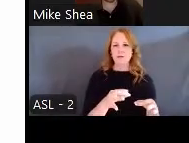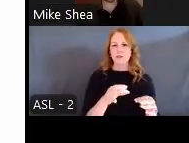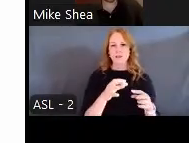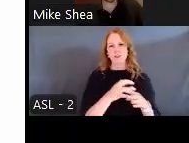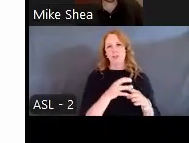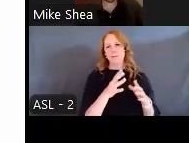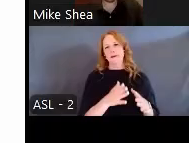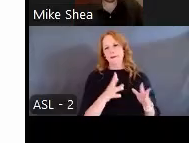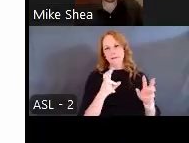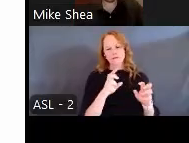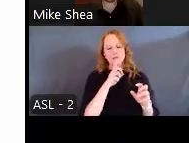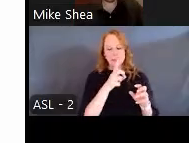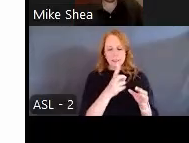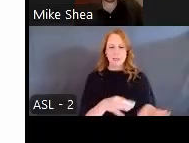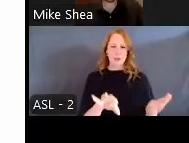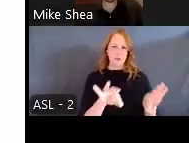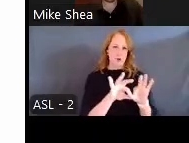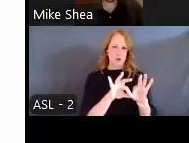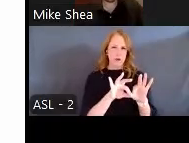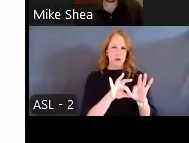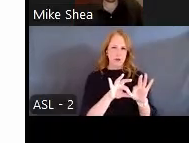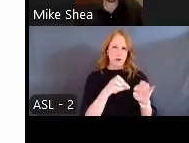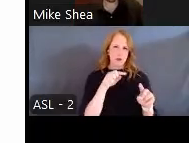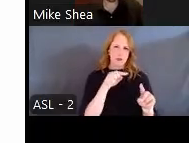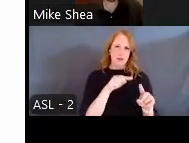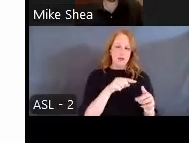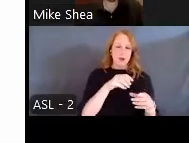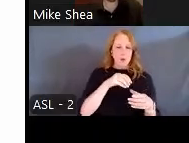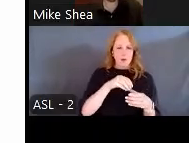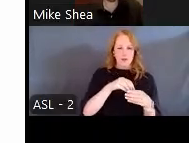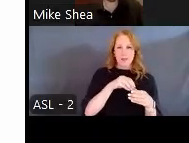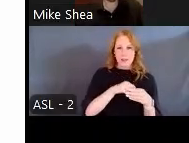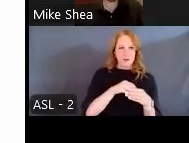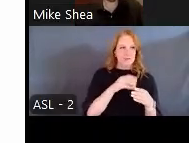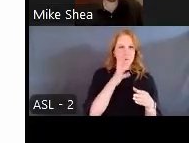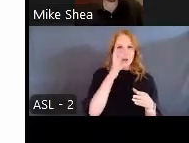so important and they are within the group of parents that you are communicating with often